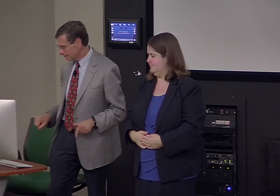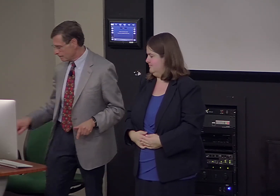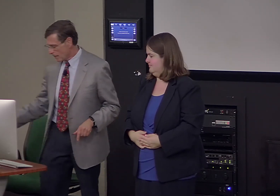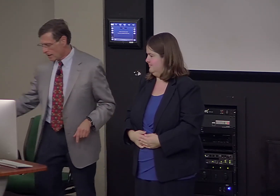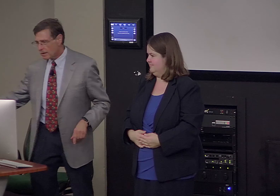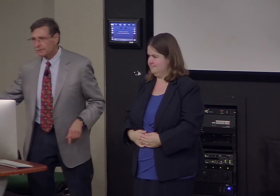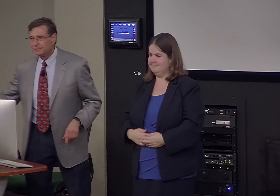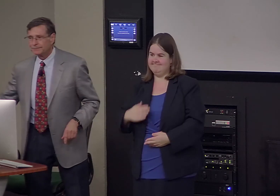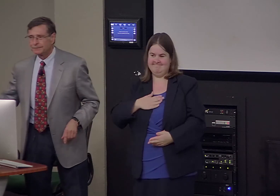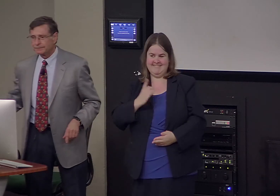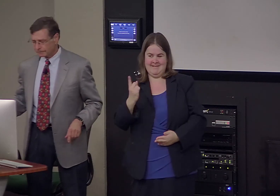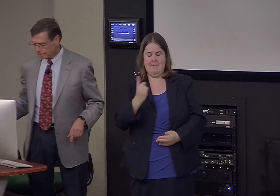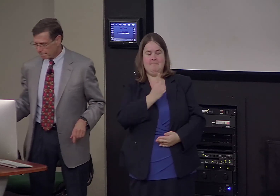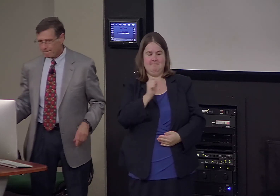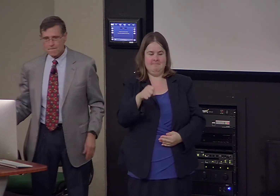Yes, please come up here.